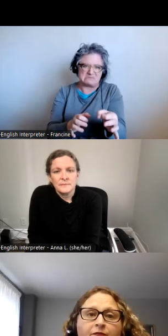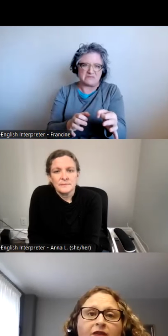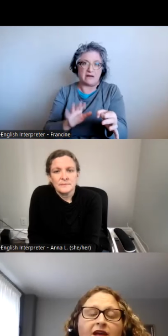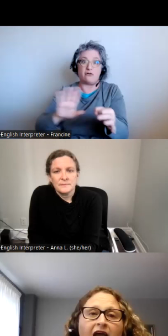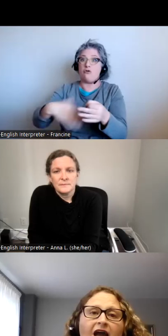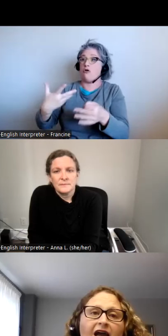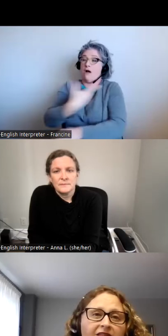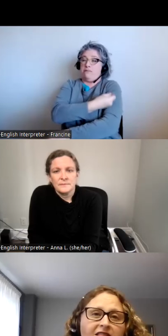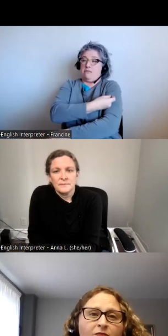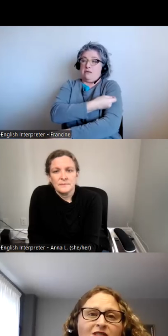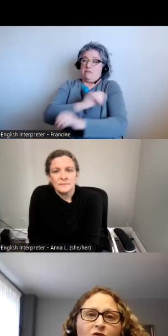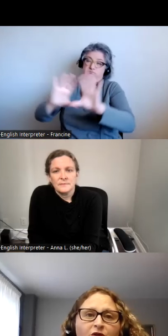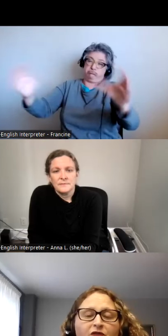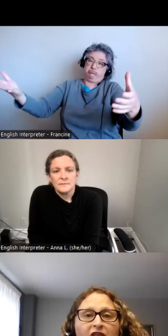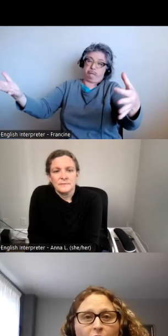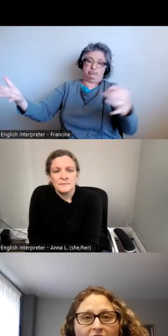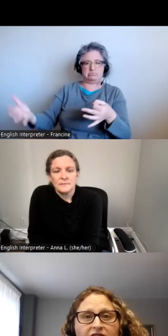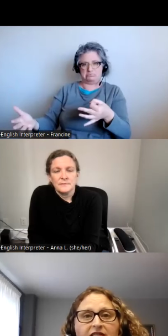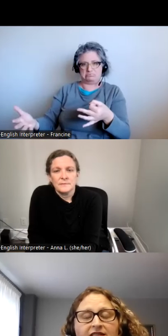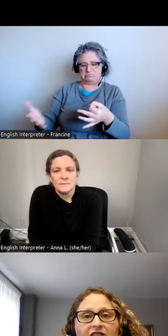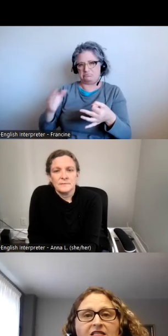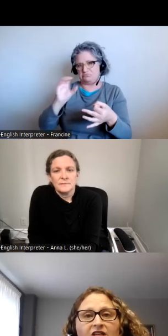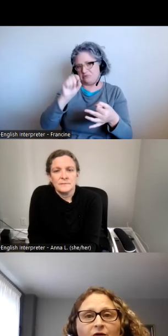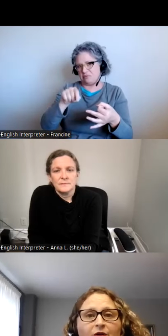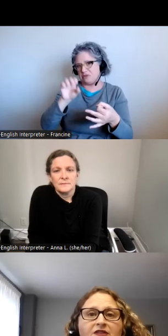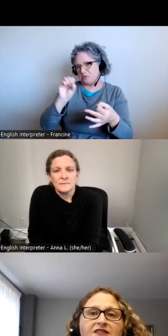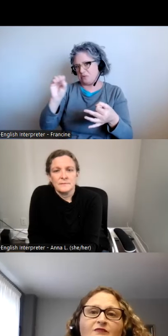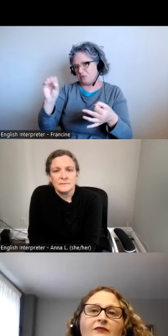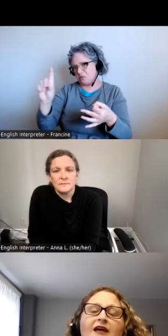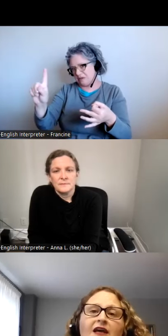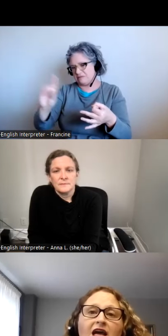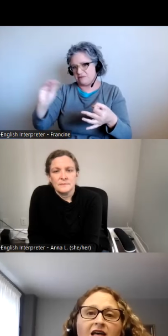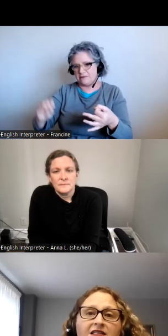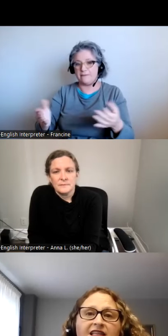in approximately 0.